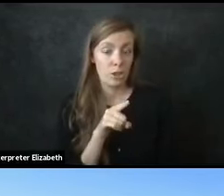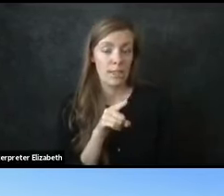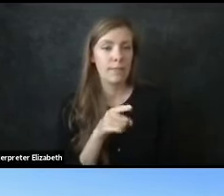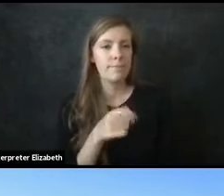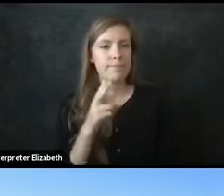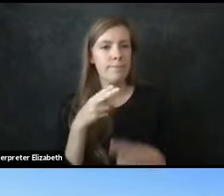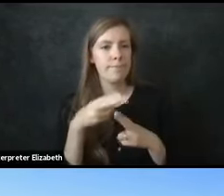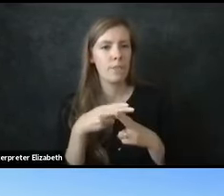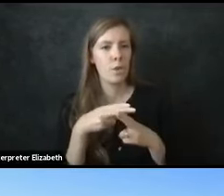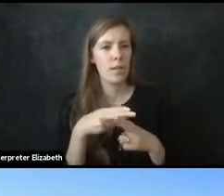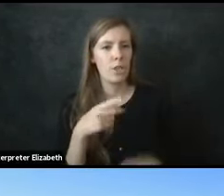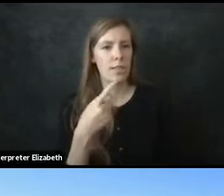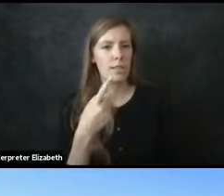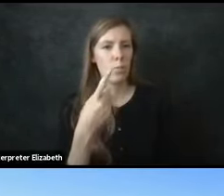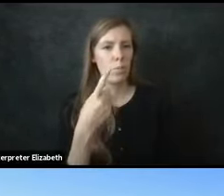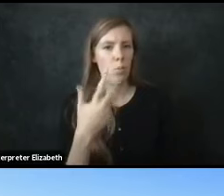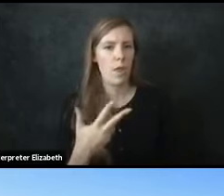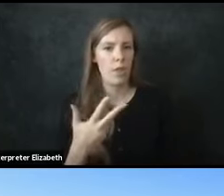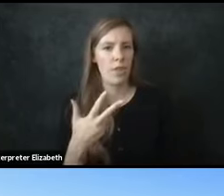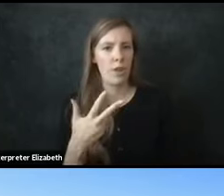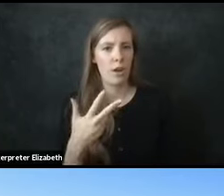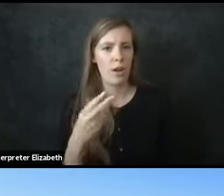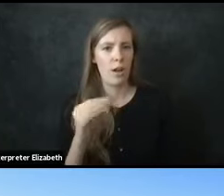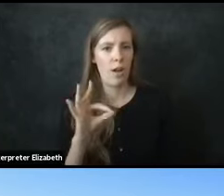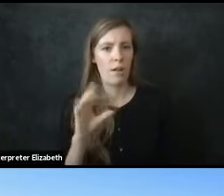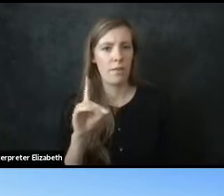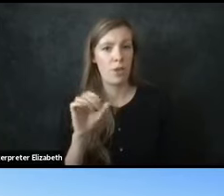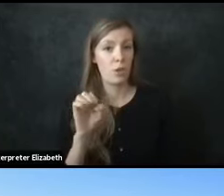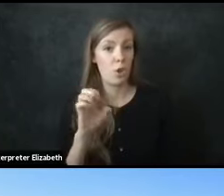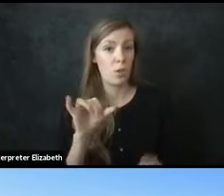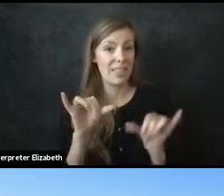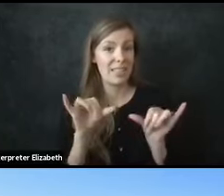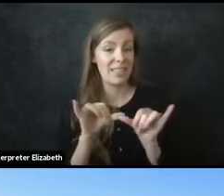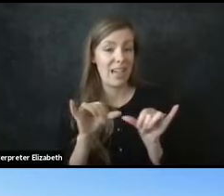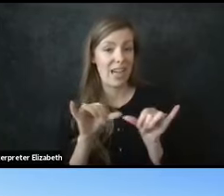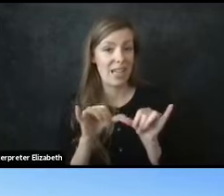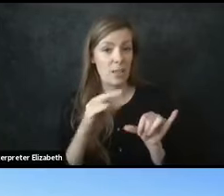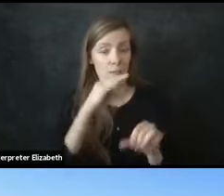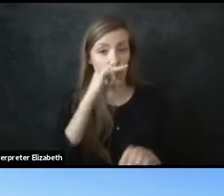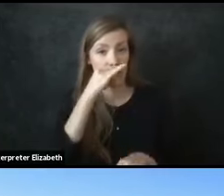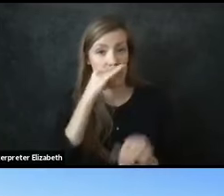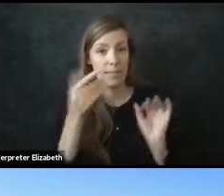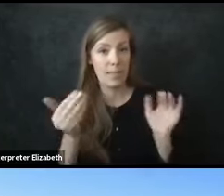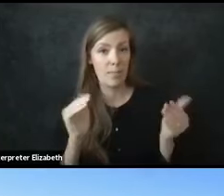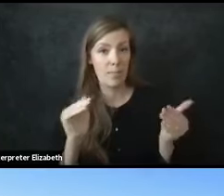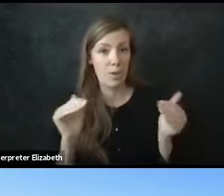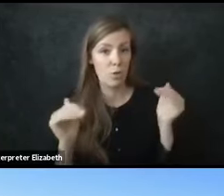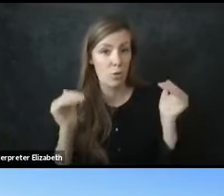is one third of the dose of twelve and older dosage.